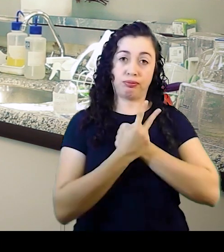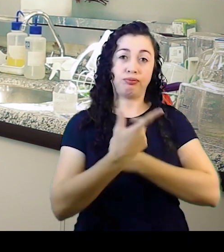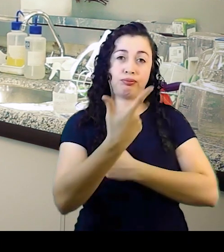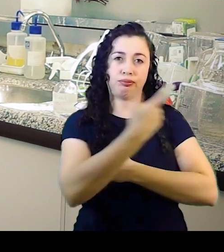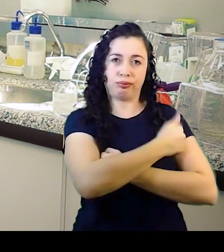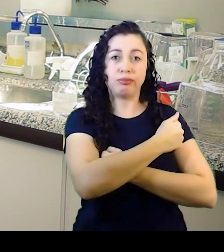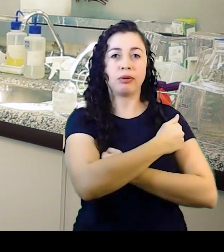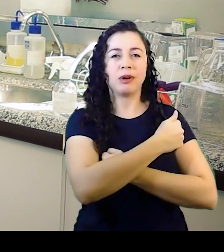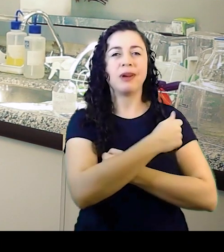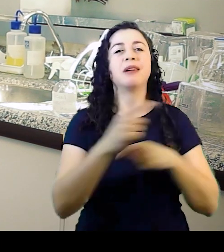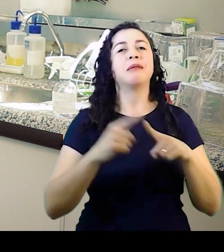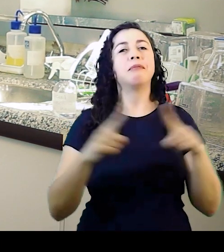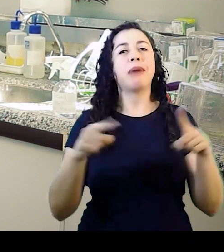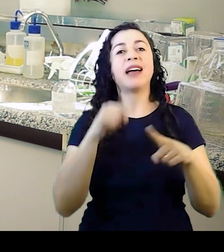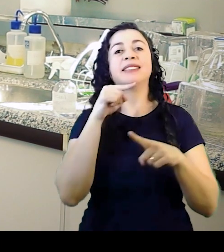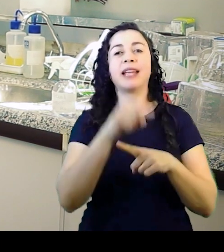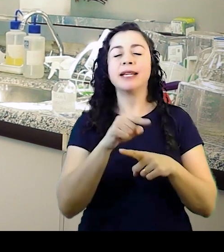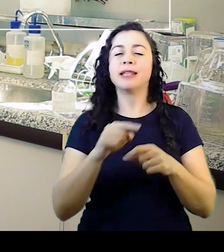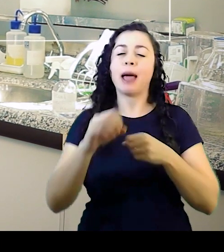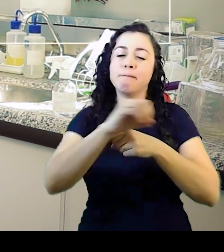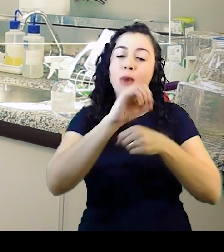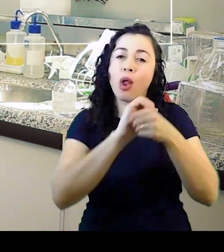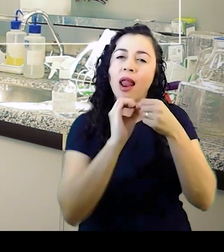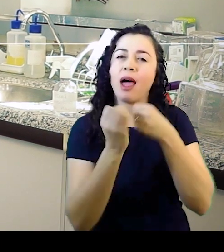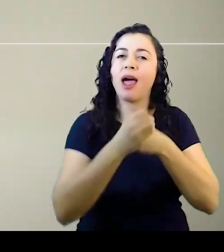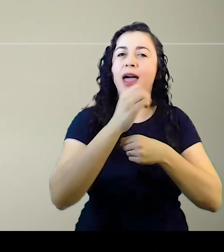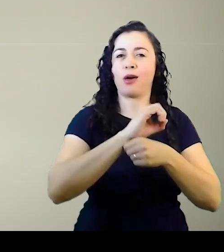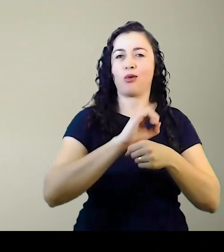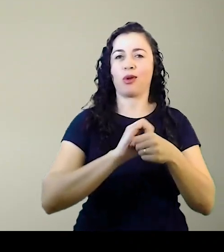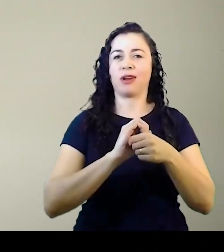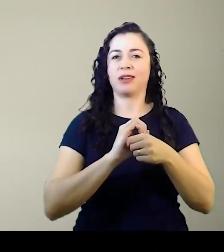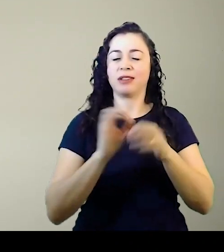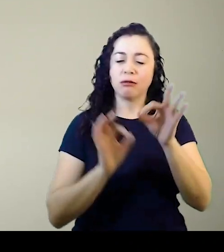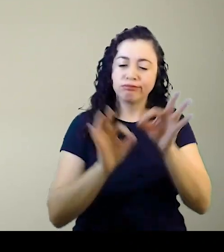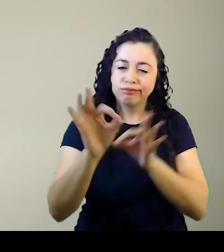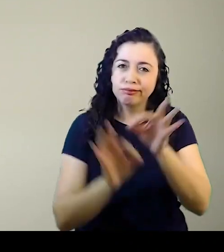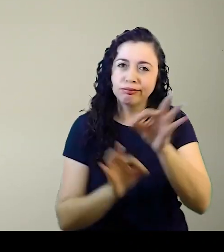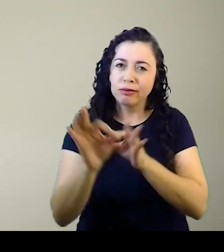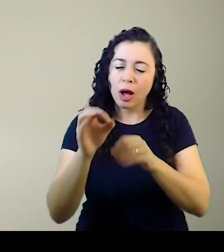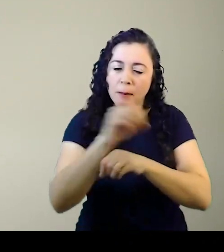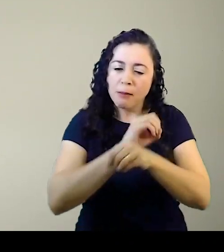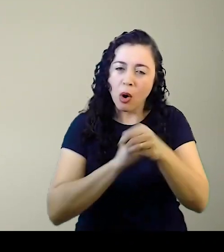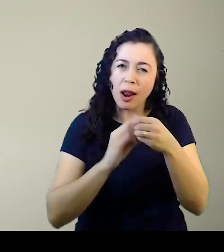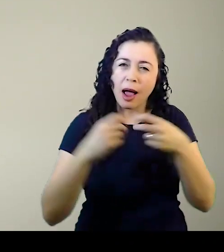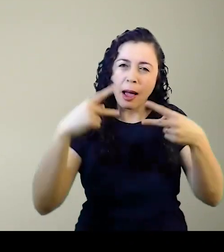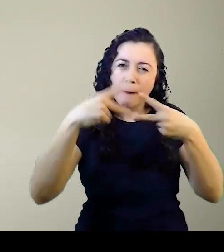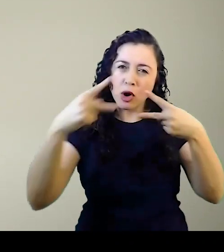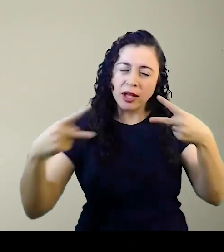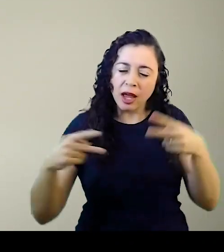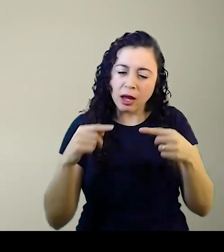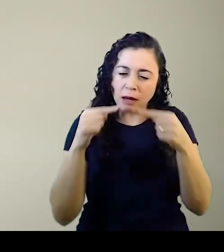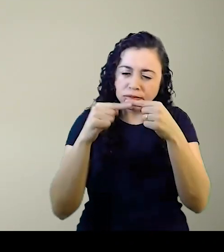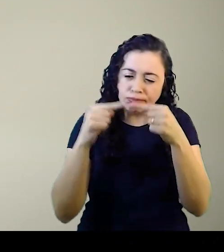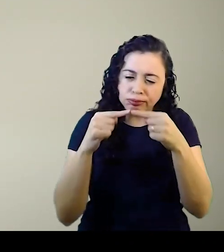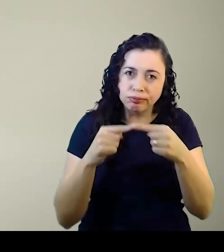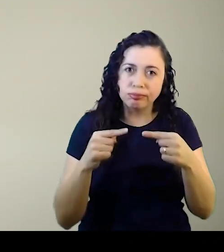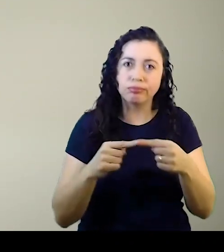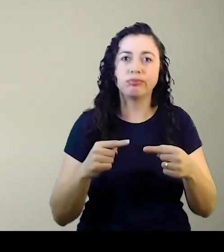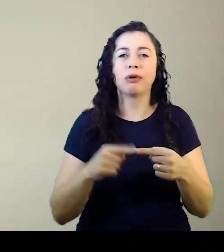immune system, it is at a molecular level, so the molecules, proteins are the ones that identify these molecules and this end up in the degradation